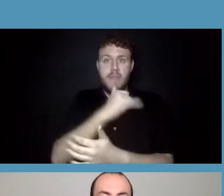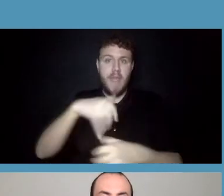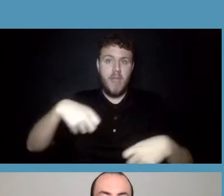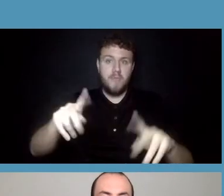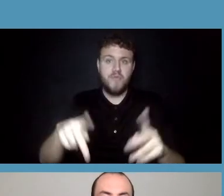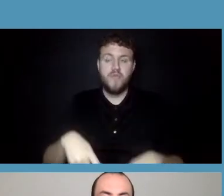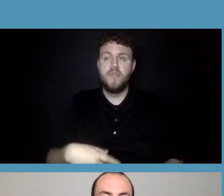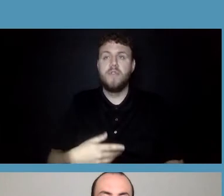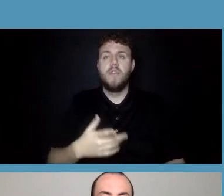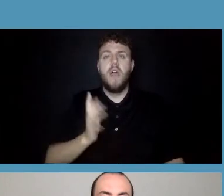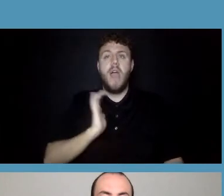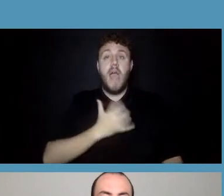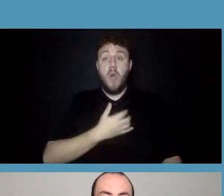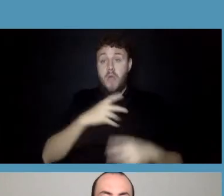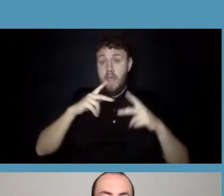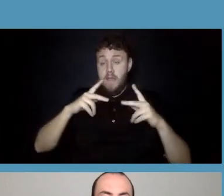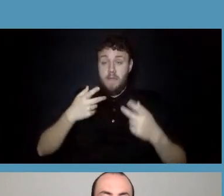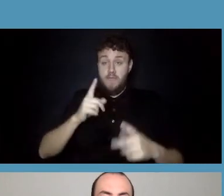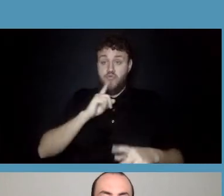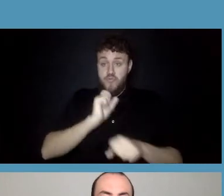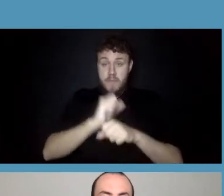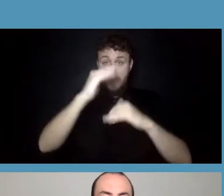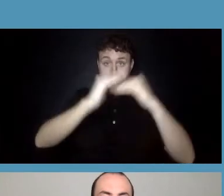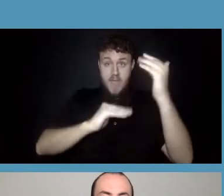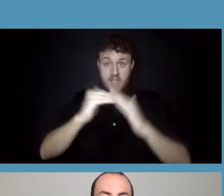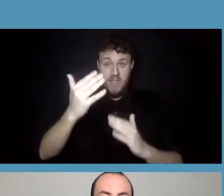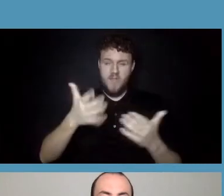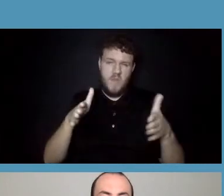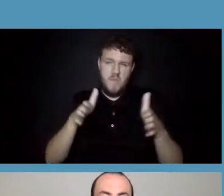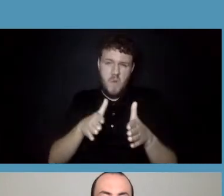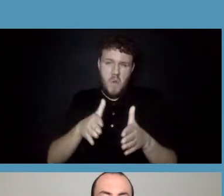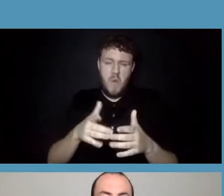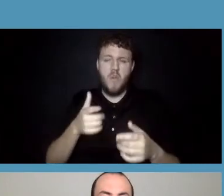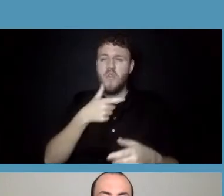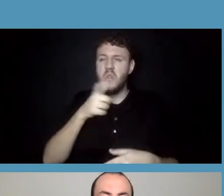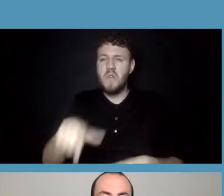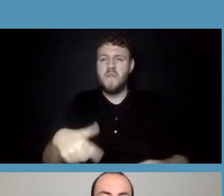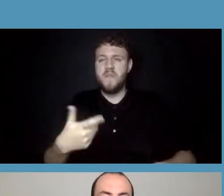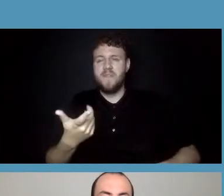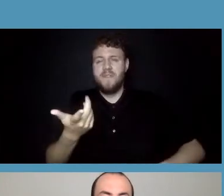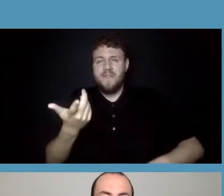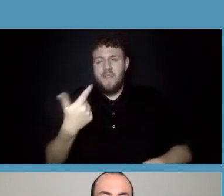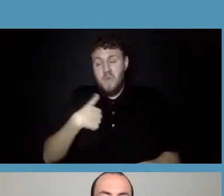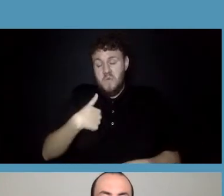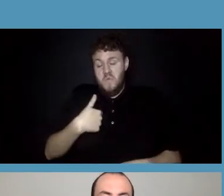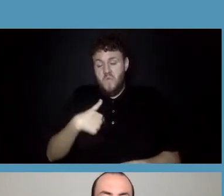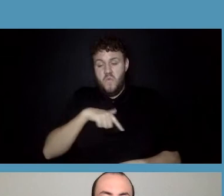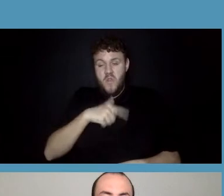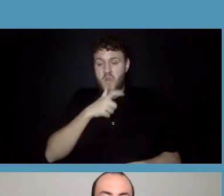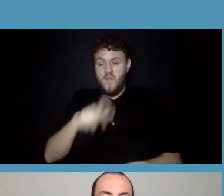Our physical building is fairly small, so we did not have to undergo an audit and we